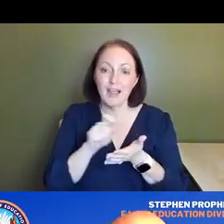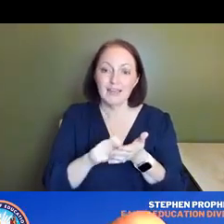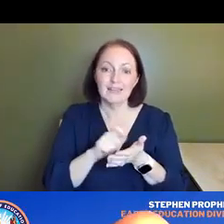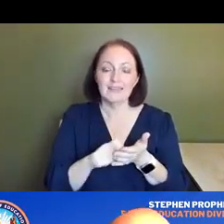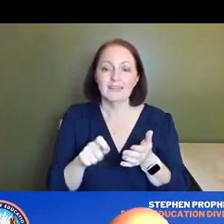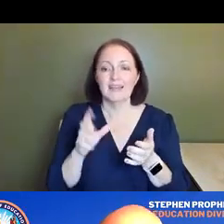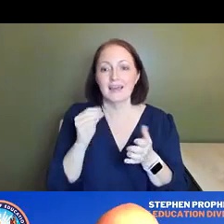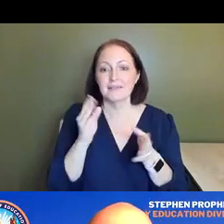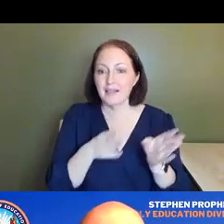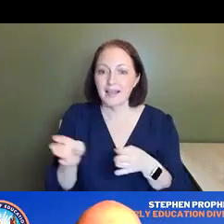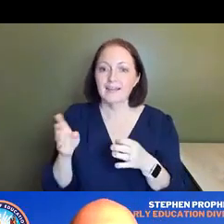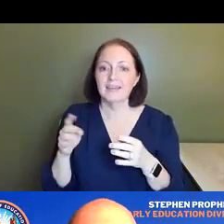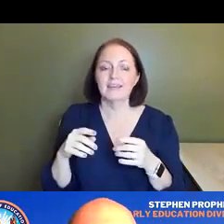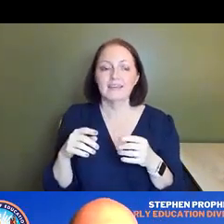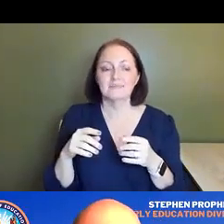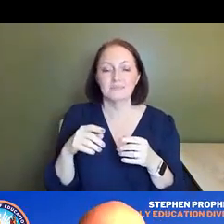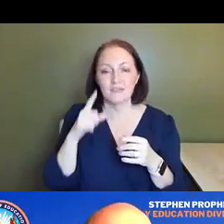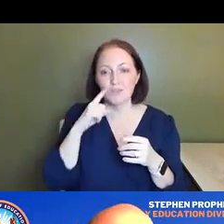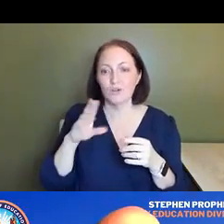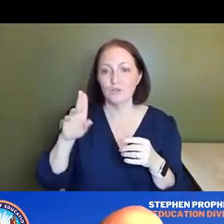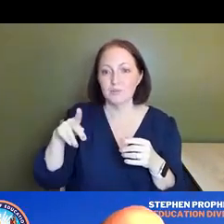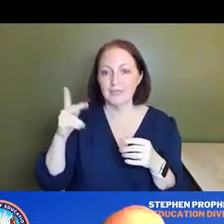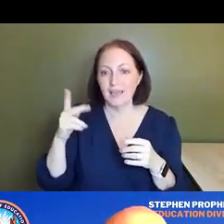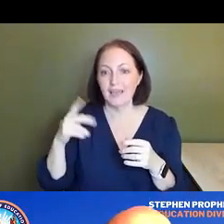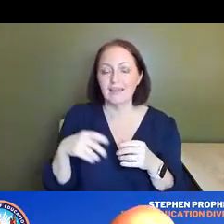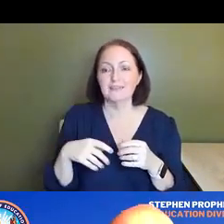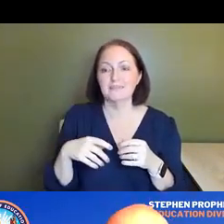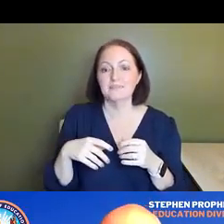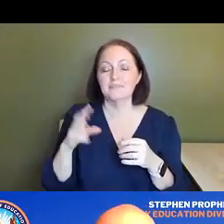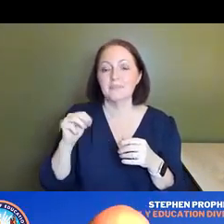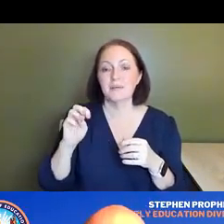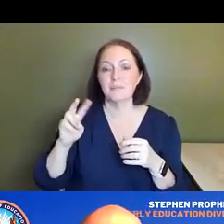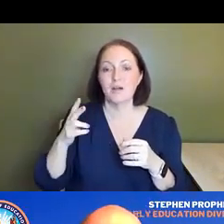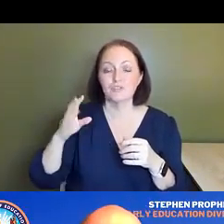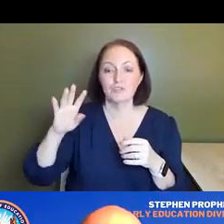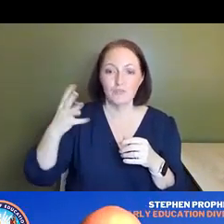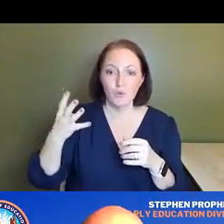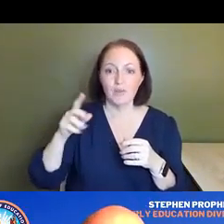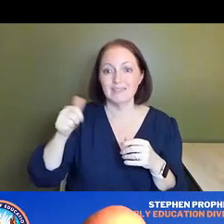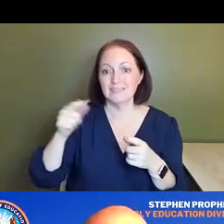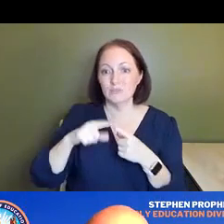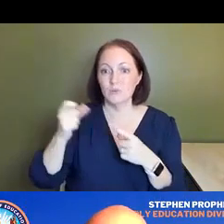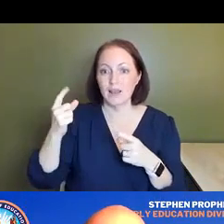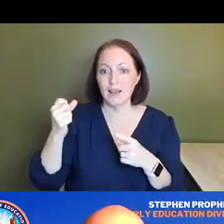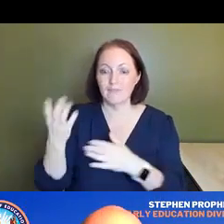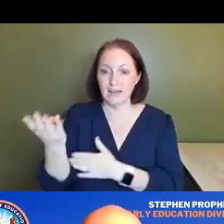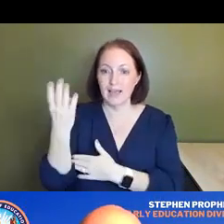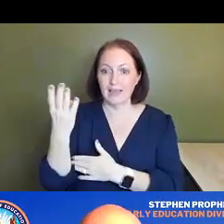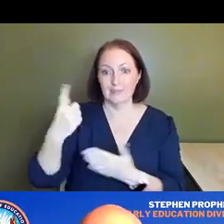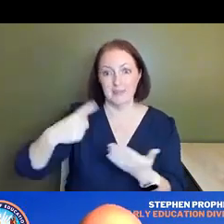and planning for UPK. On March 4 from 10:00 a.m. to 11:00 a.m. so that's next next Friday